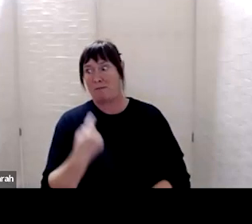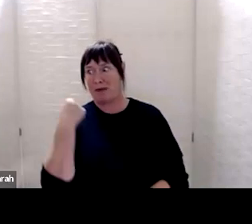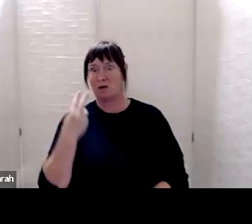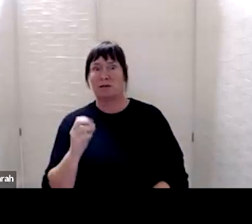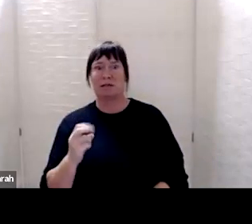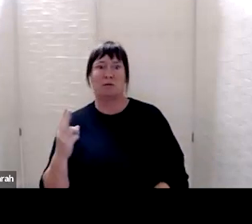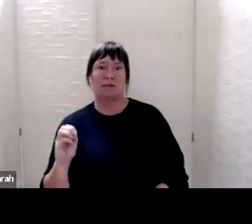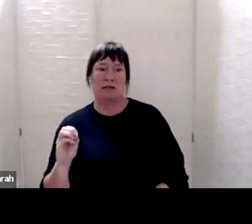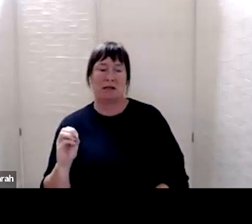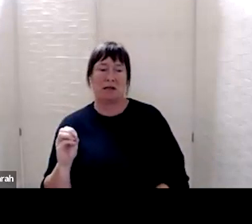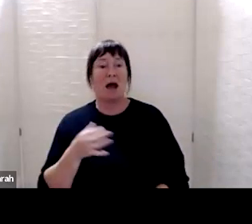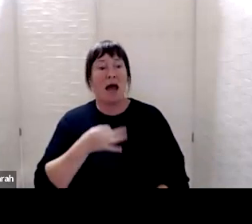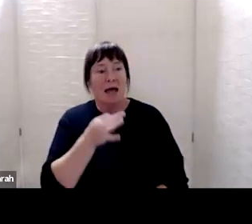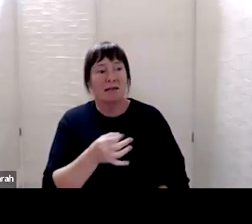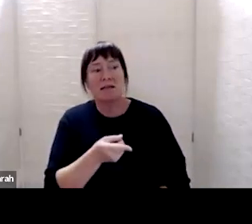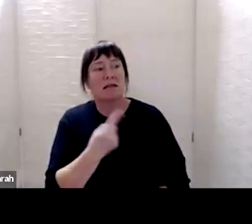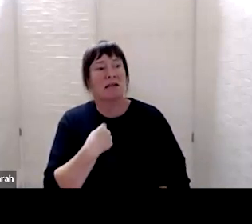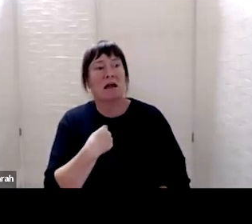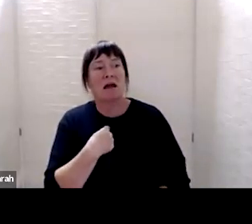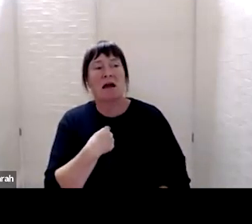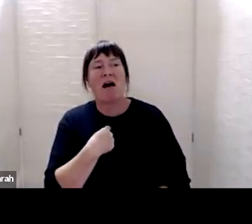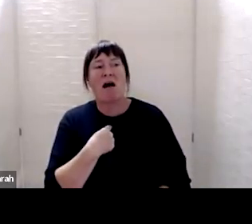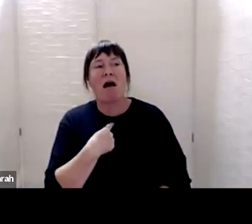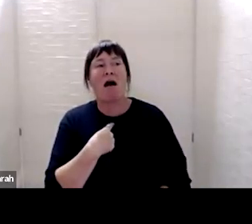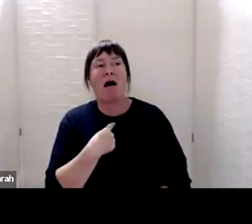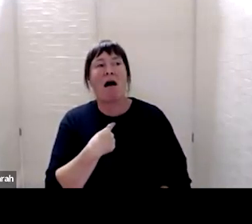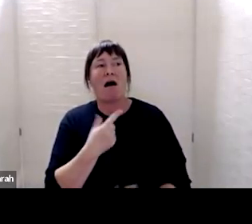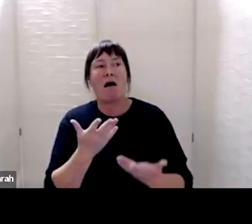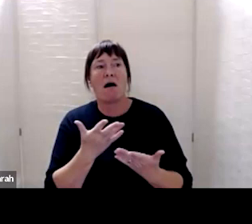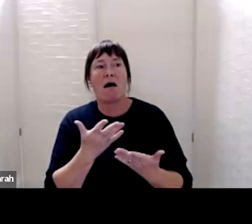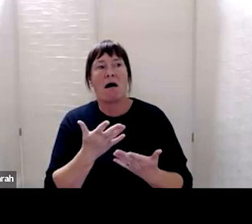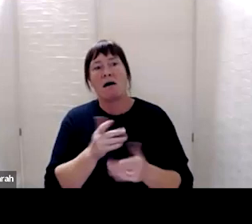that it didn’t apply to those like us funded under a DHB